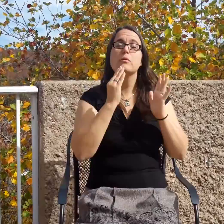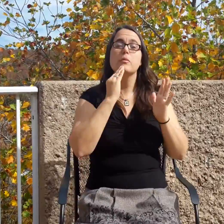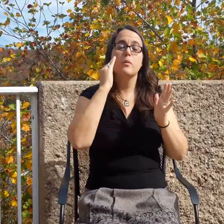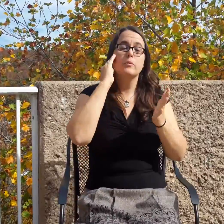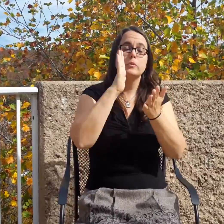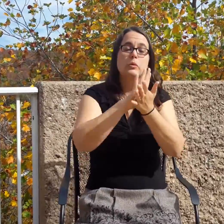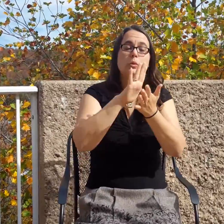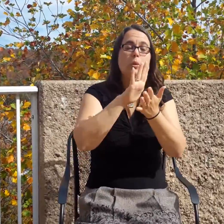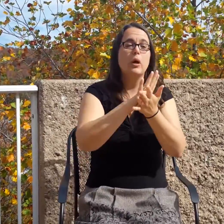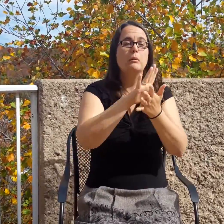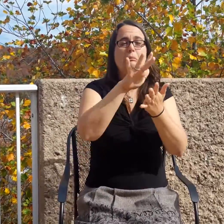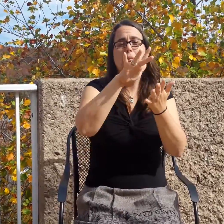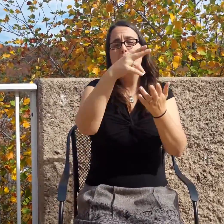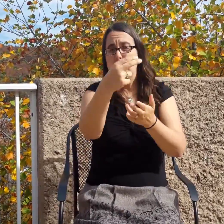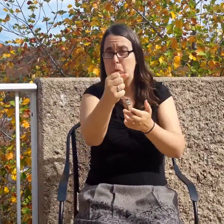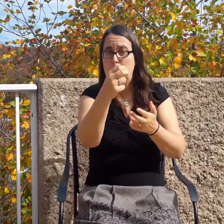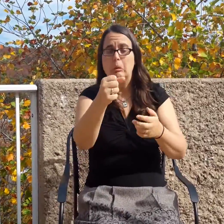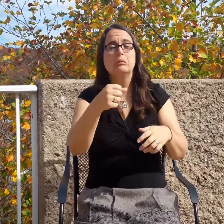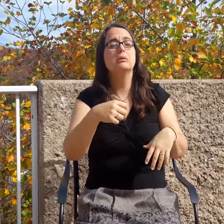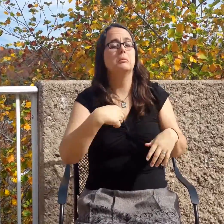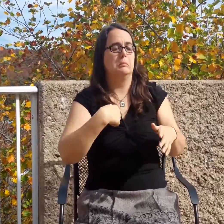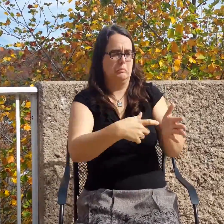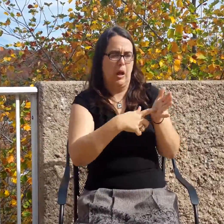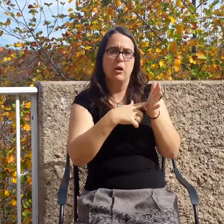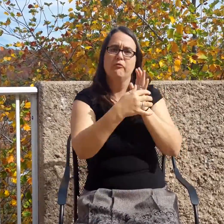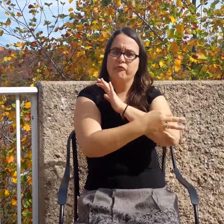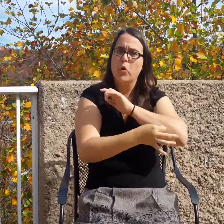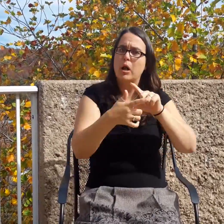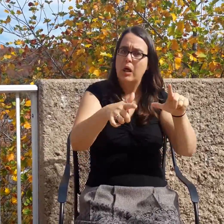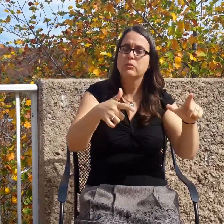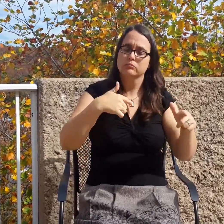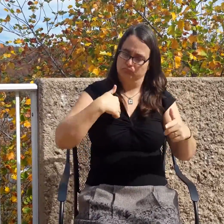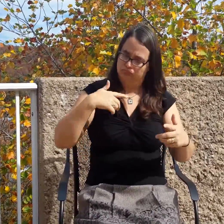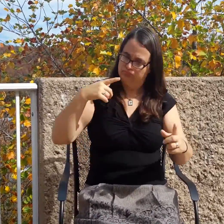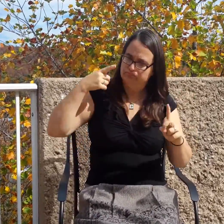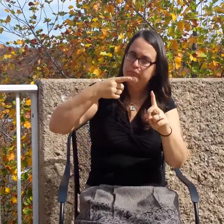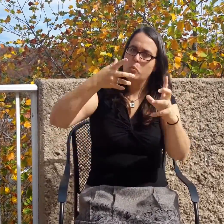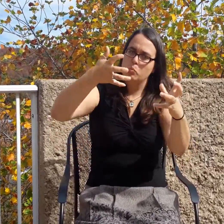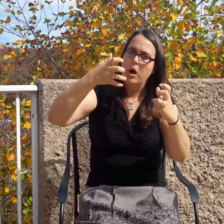So my homeschool High School curriculum required a foreign language credit,